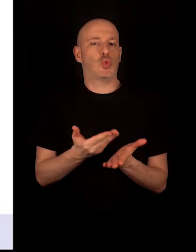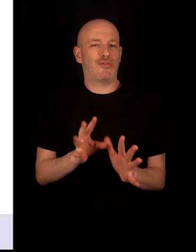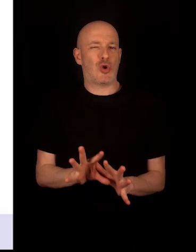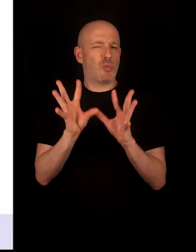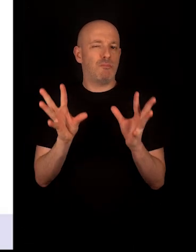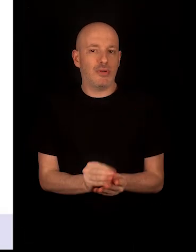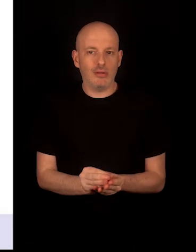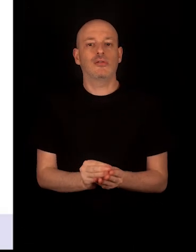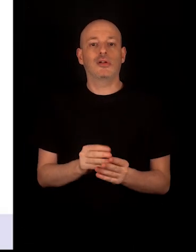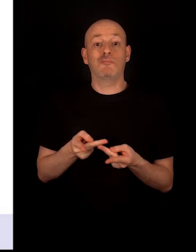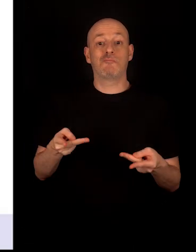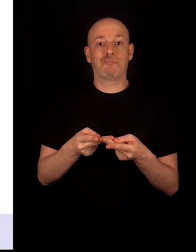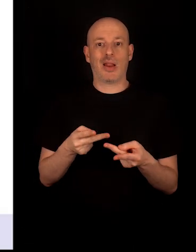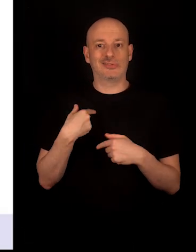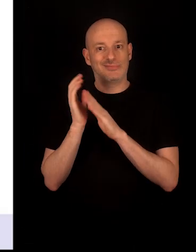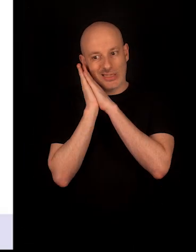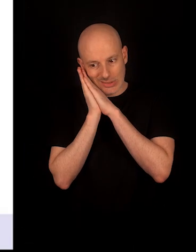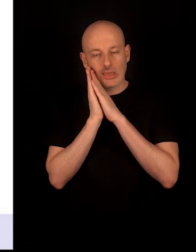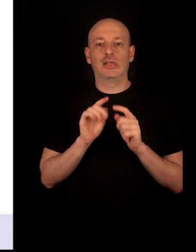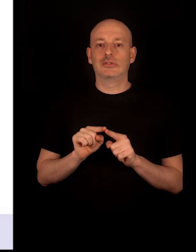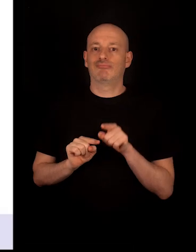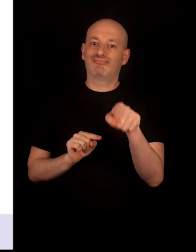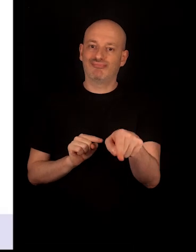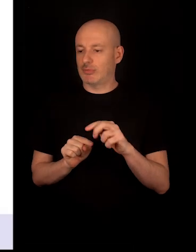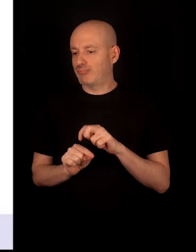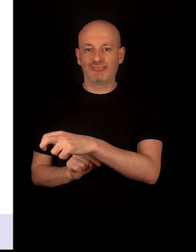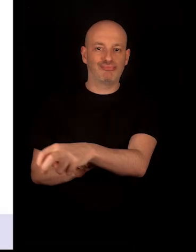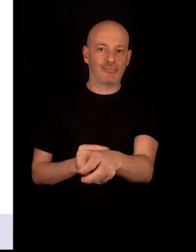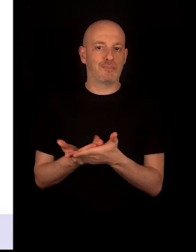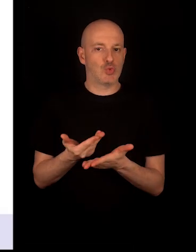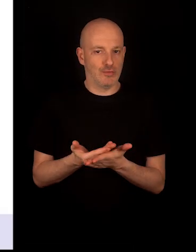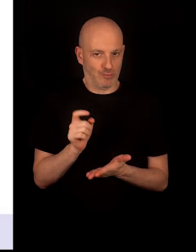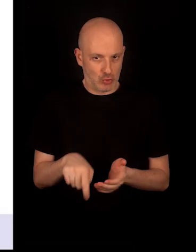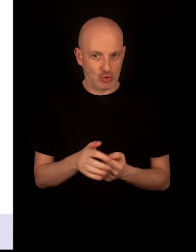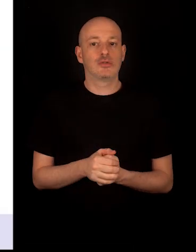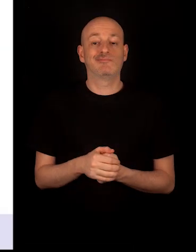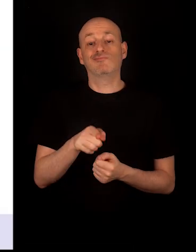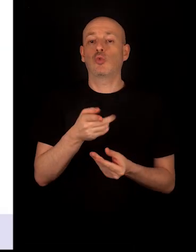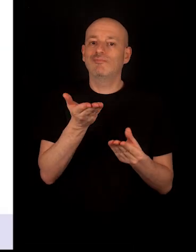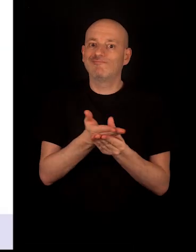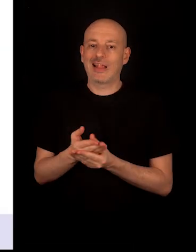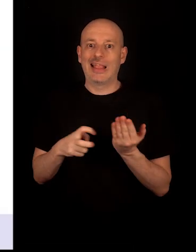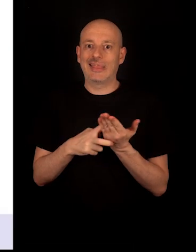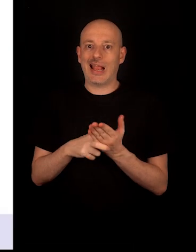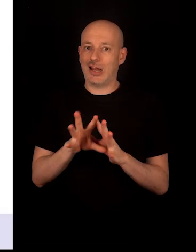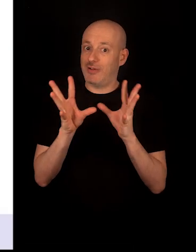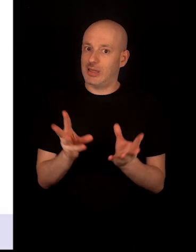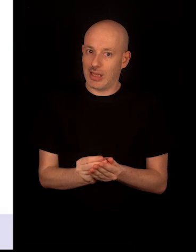proof of travel from your place of legal residence to the destination. So, please, keep all your travel tickets if you plan